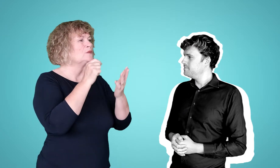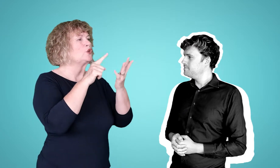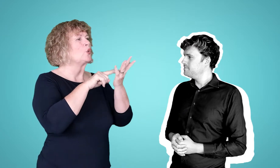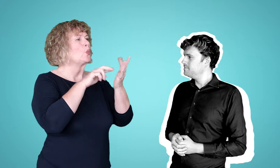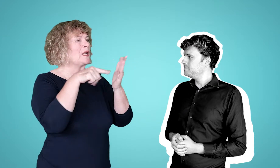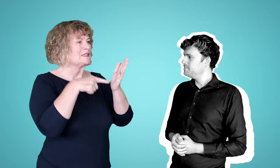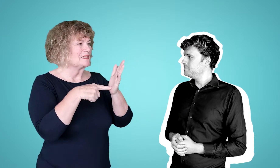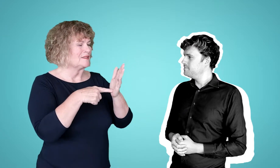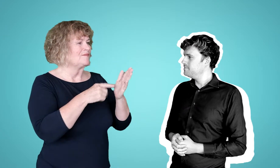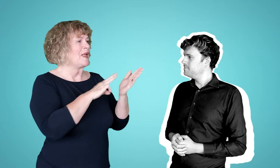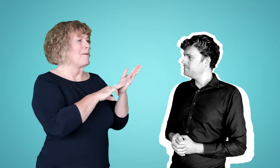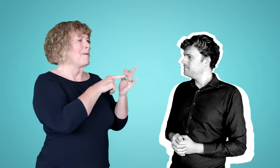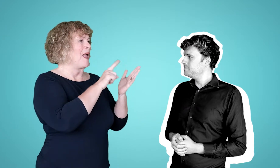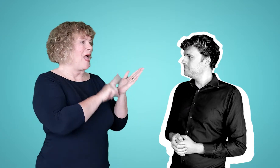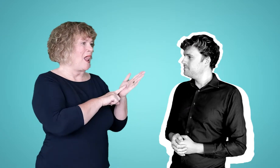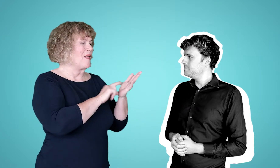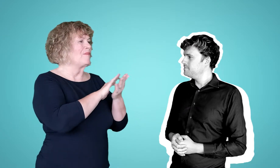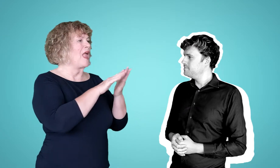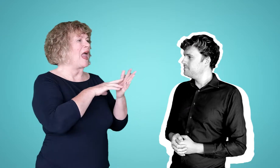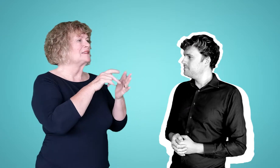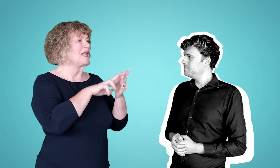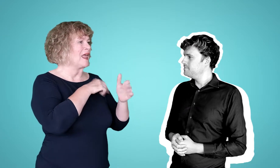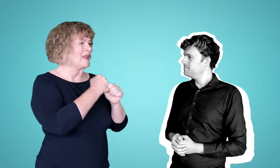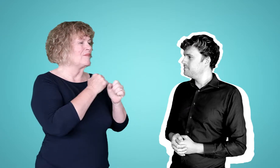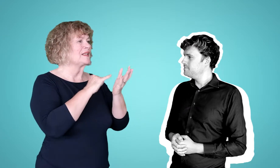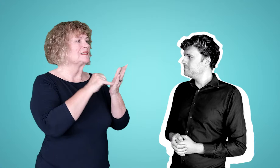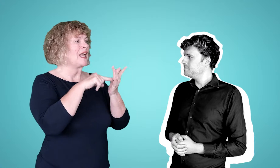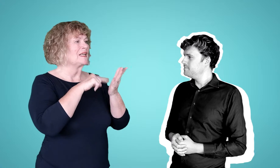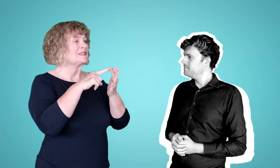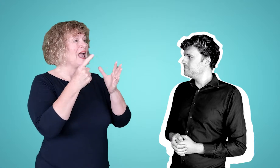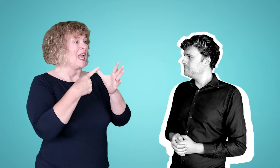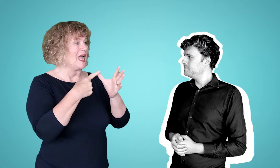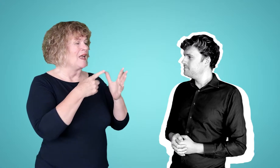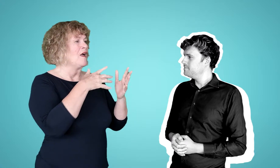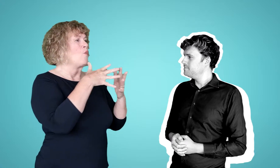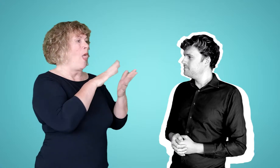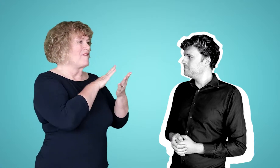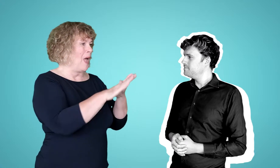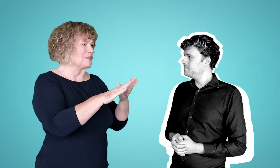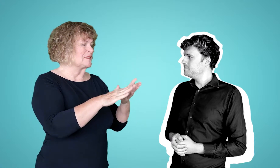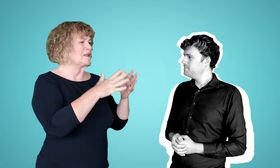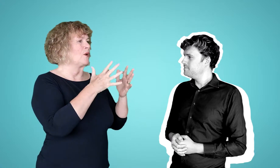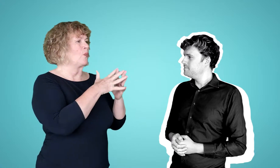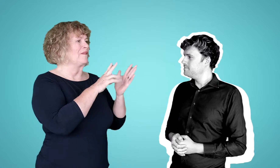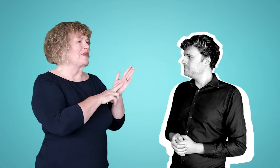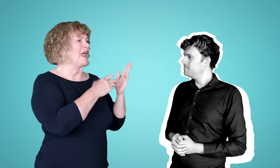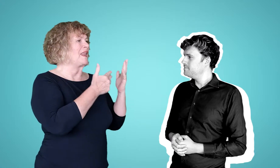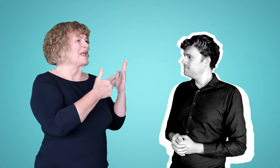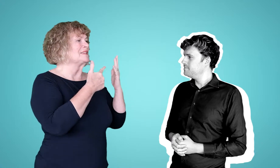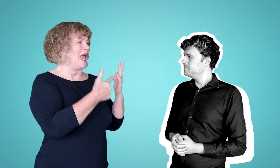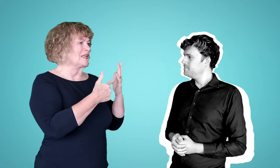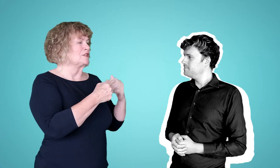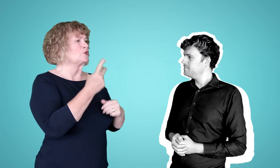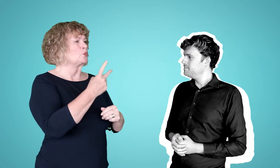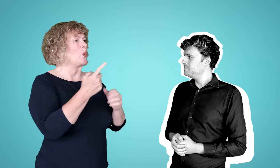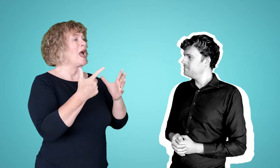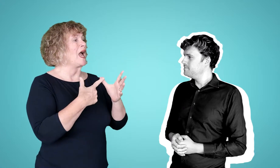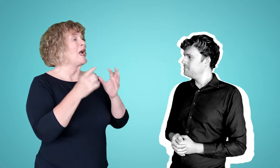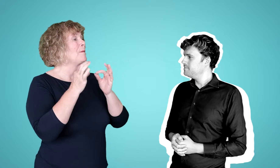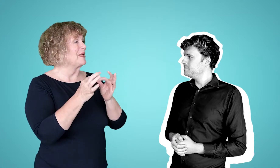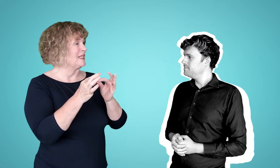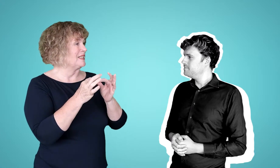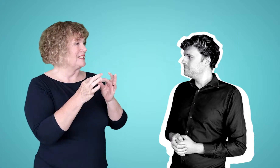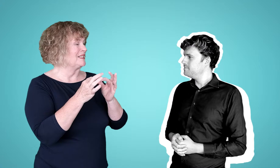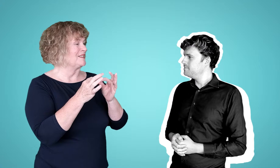Wolverhampton, WV98 2AB.